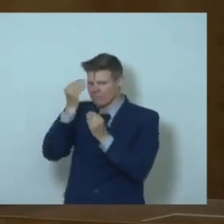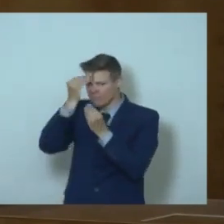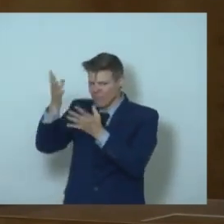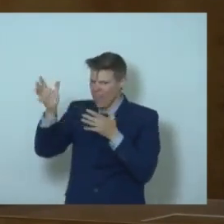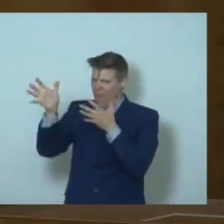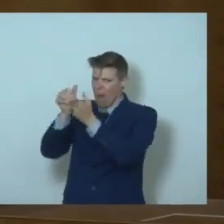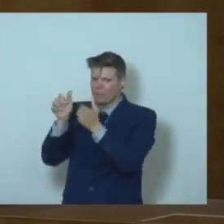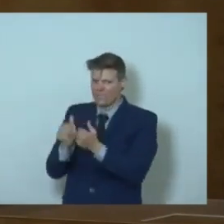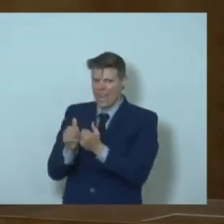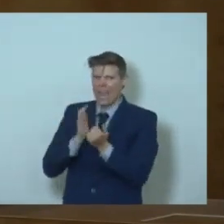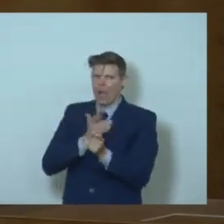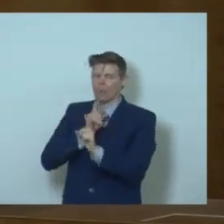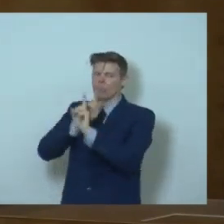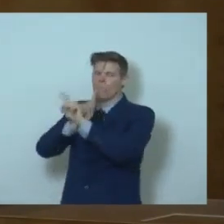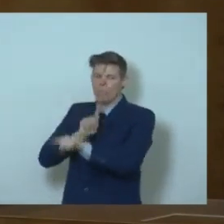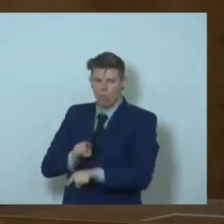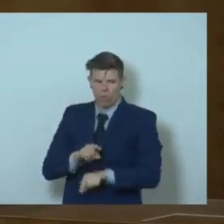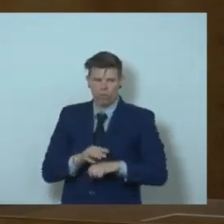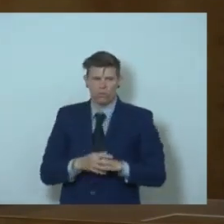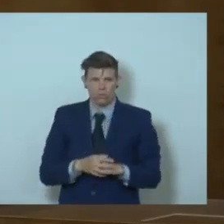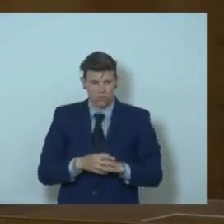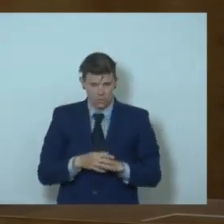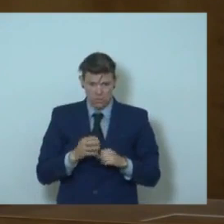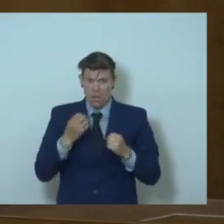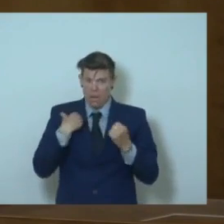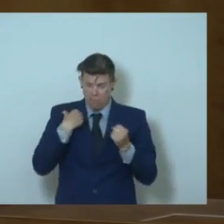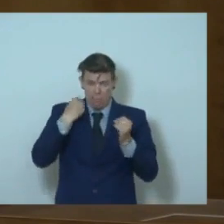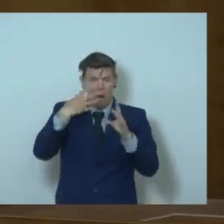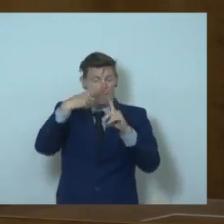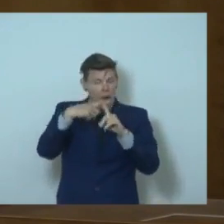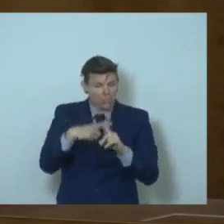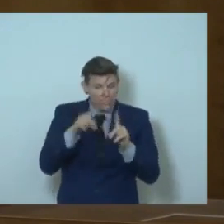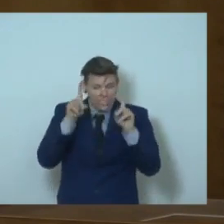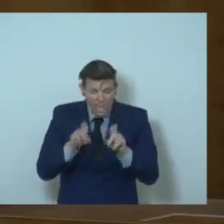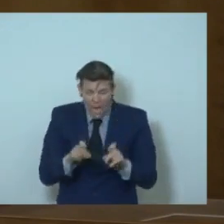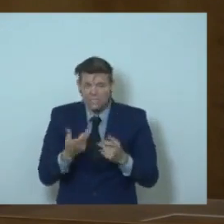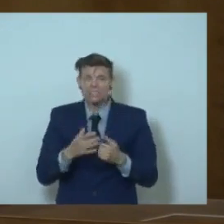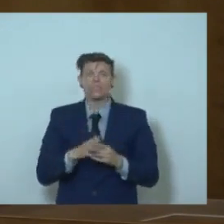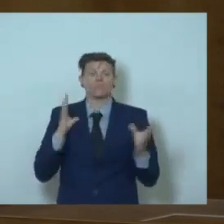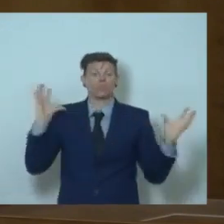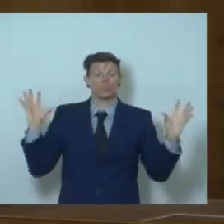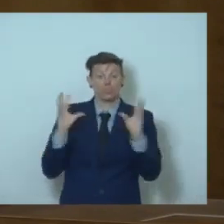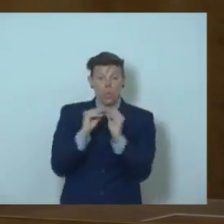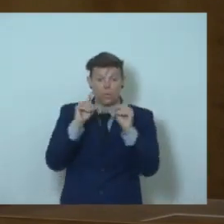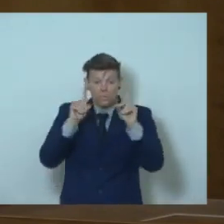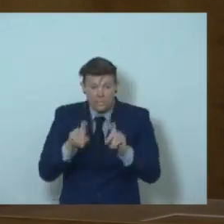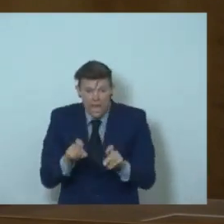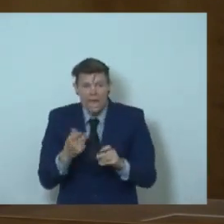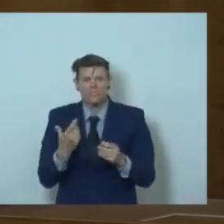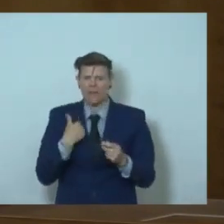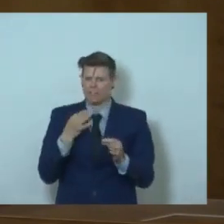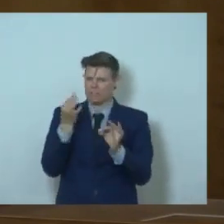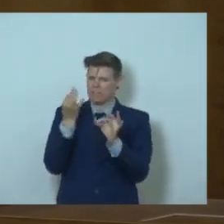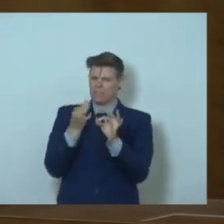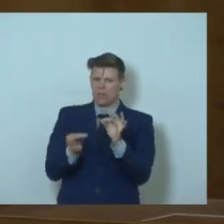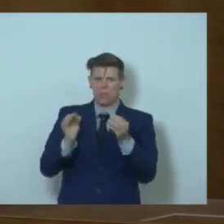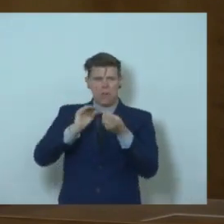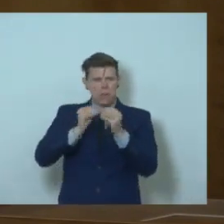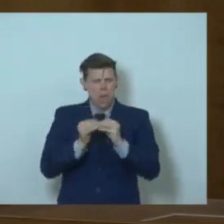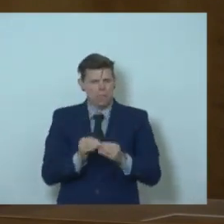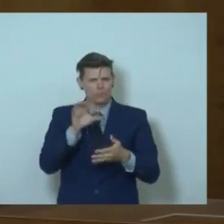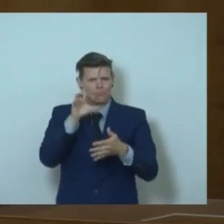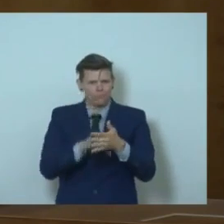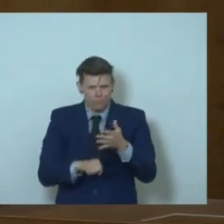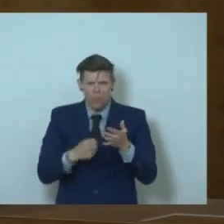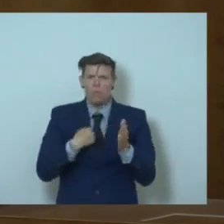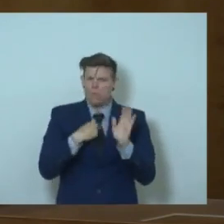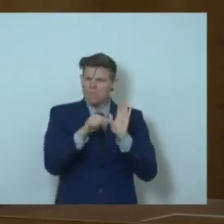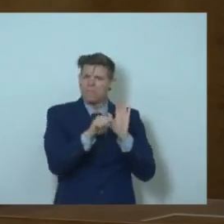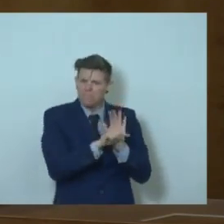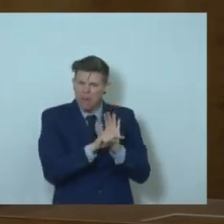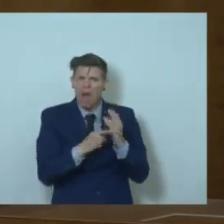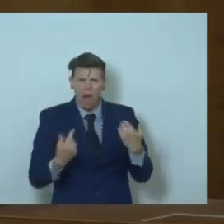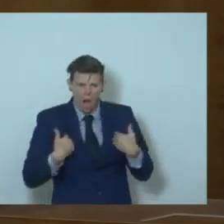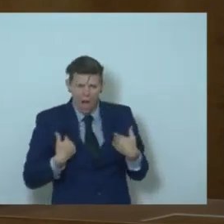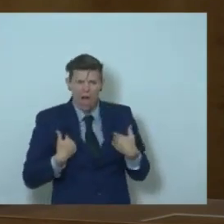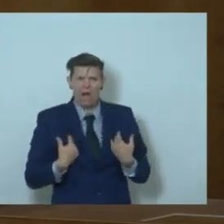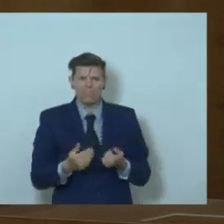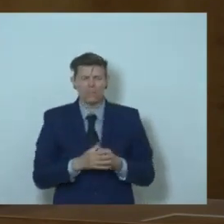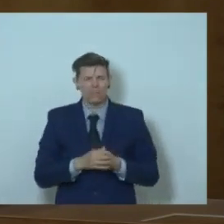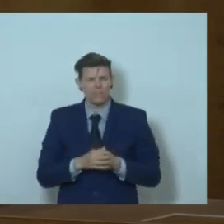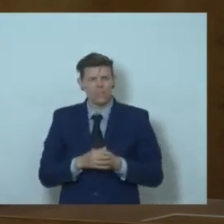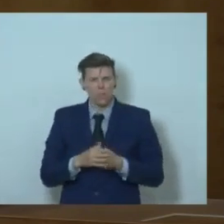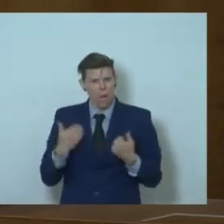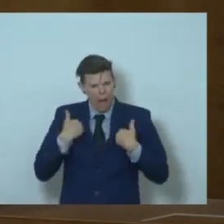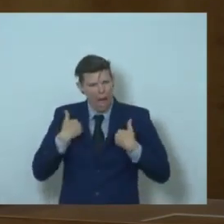HEADS-UP ON THIS WILL GET BACK TO THEM, BUT I CAN I’M LOOKING AT ALL OF THEM NOW AND OF COURSE WE REPORT THE NUMBER OF POSITIVE TEST AND THE TOTAL NUMBER OF TESTS WITH SIMPLE SUBTRACTION.